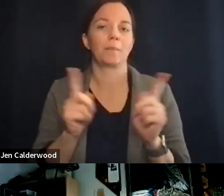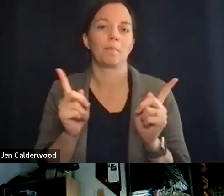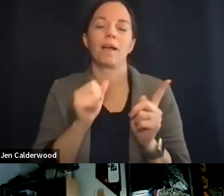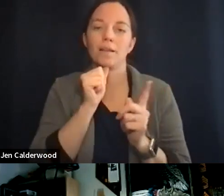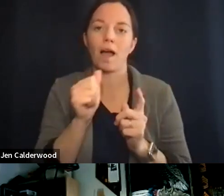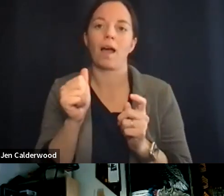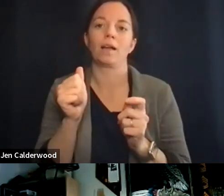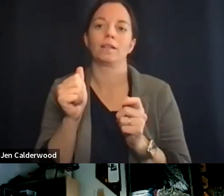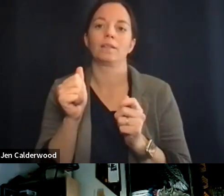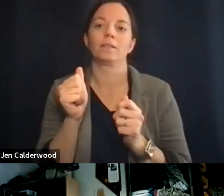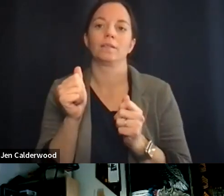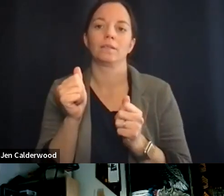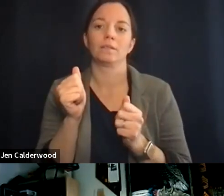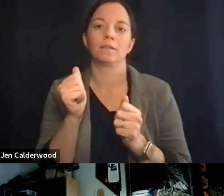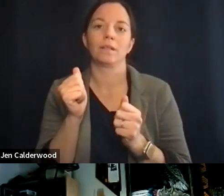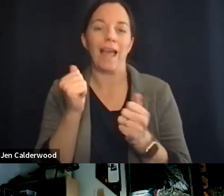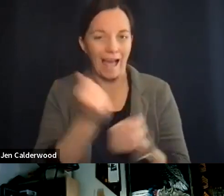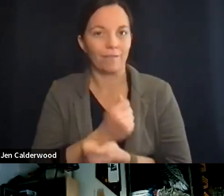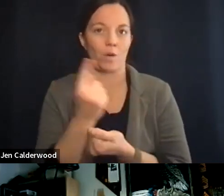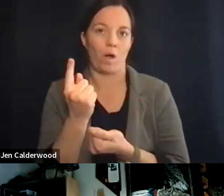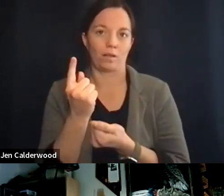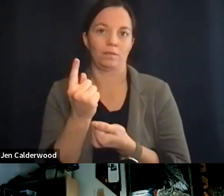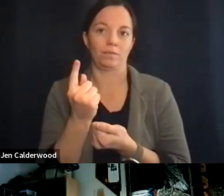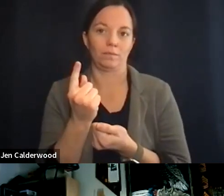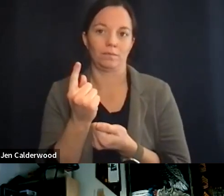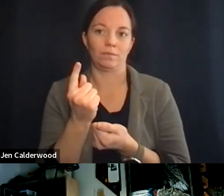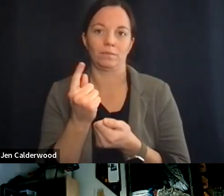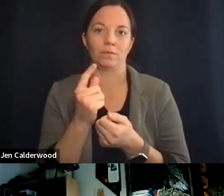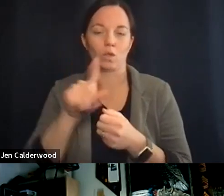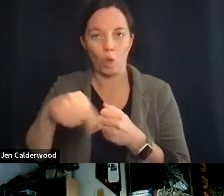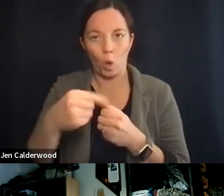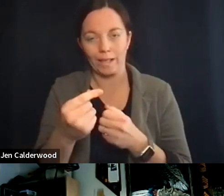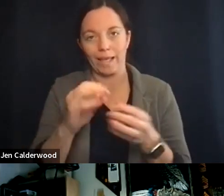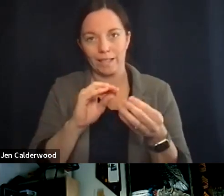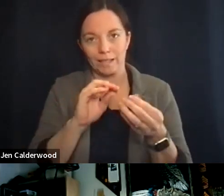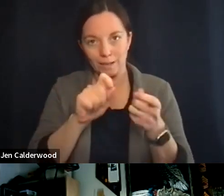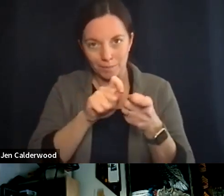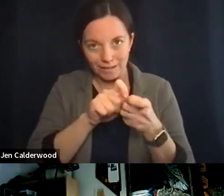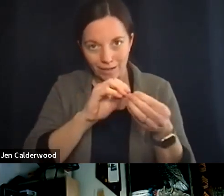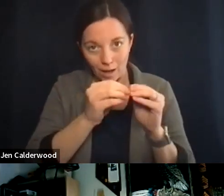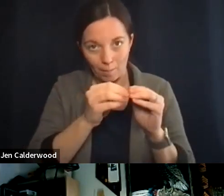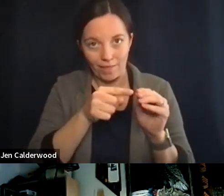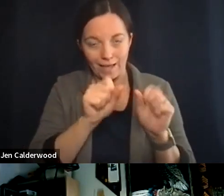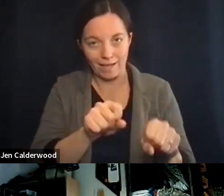It's just not going to be everybody. To the earlier question of calling so many that they'll do at a time.